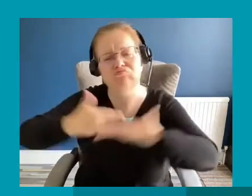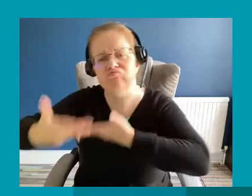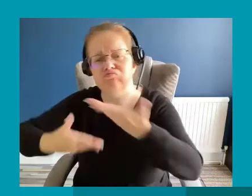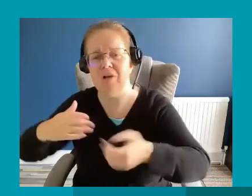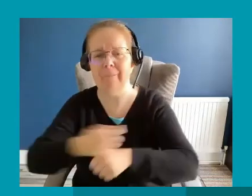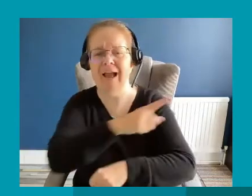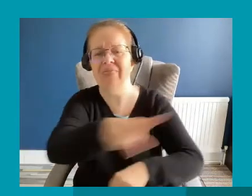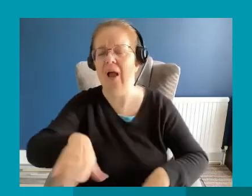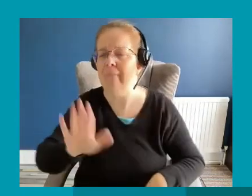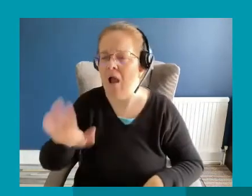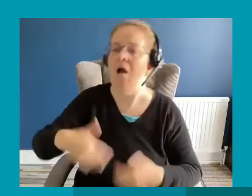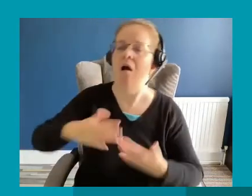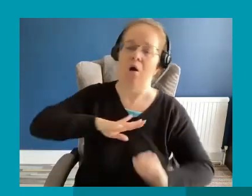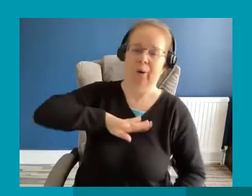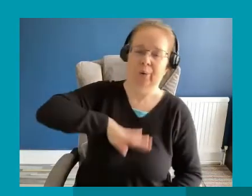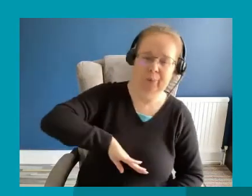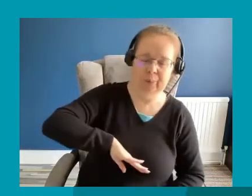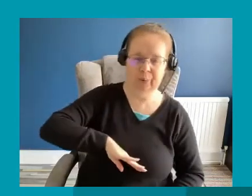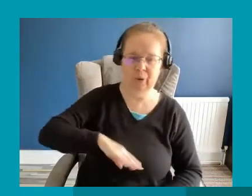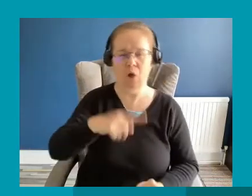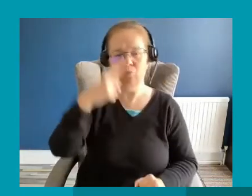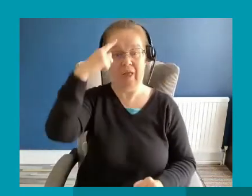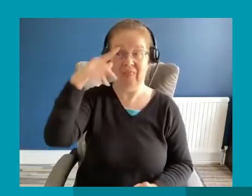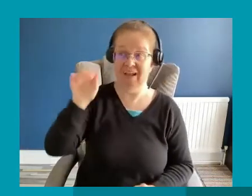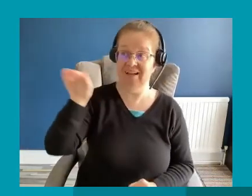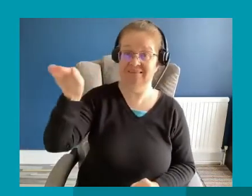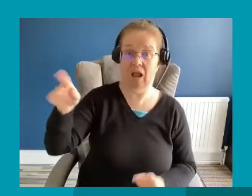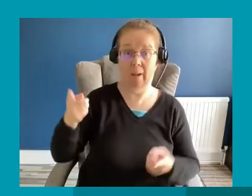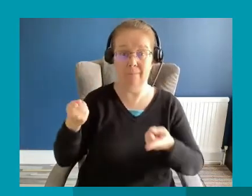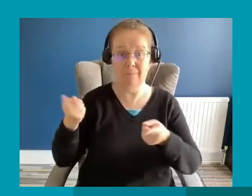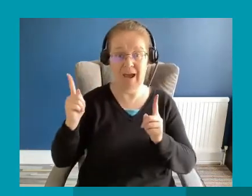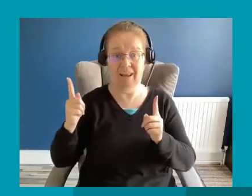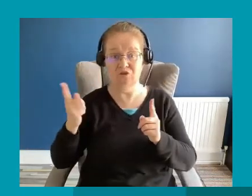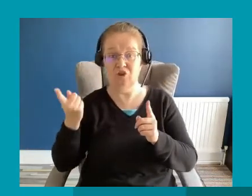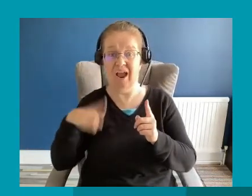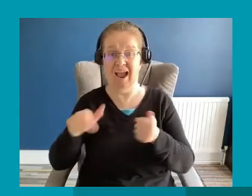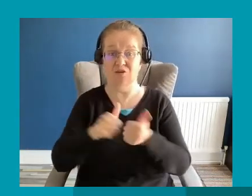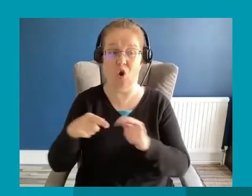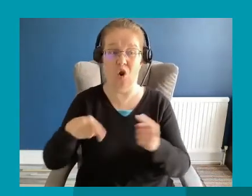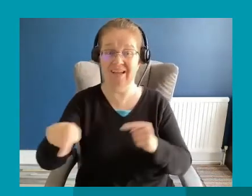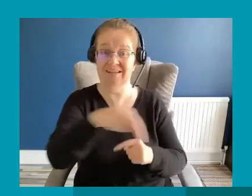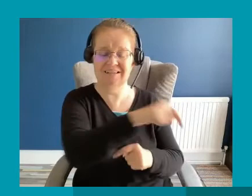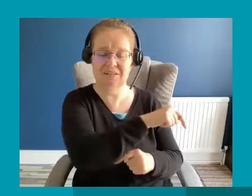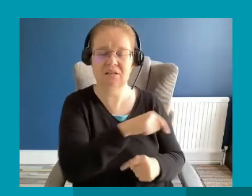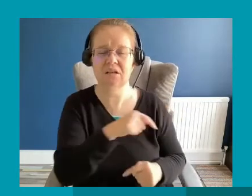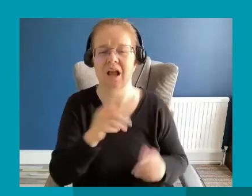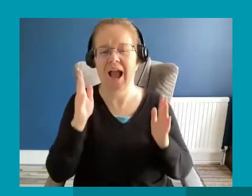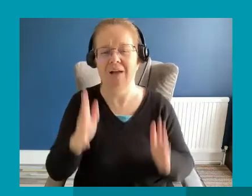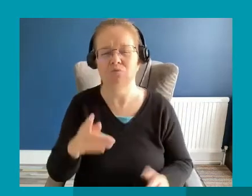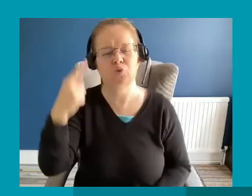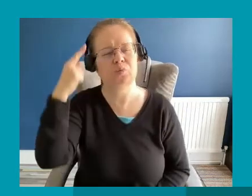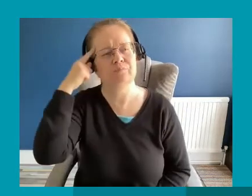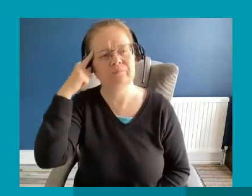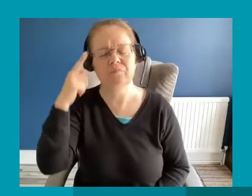Think about how you will approach that new manager and your colleagues though. But just be mindful that you don't have to share.